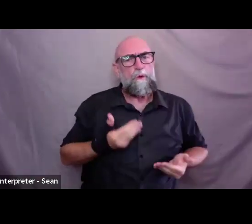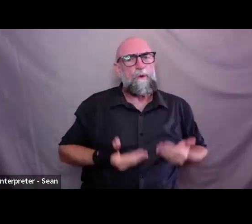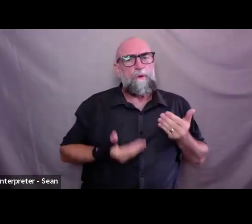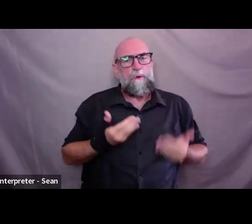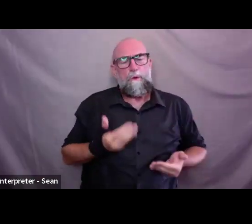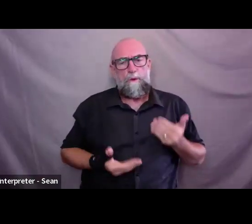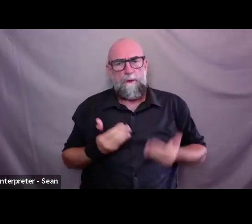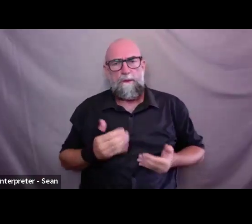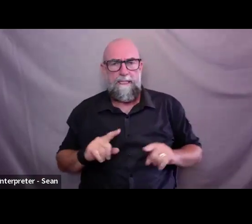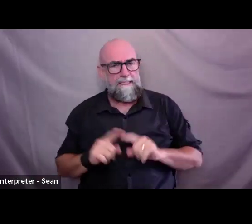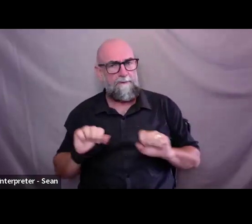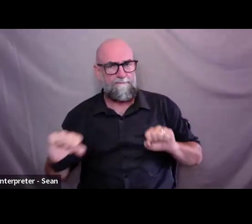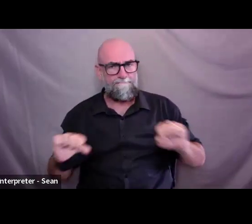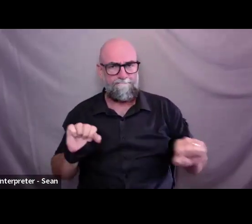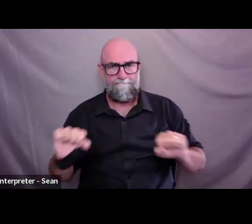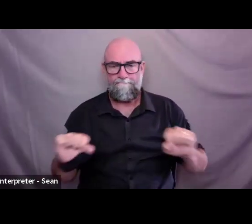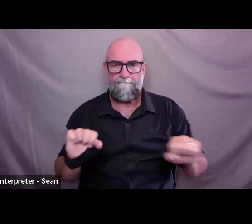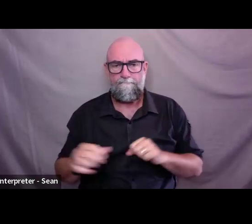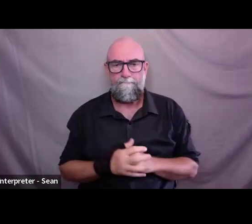comedian and now works as a consultant